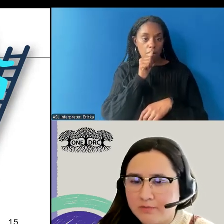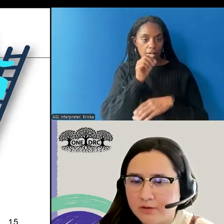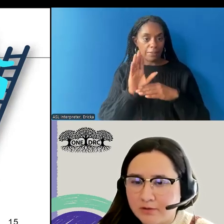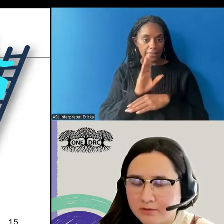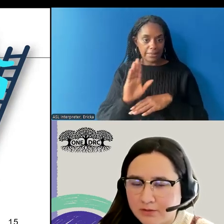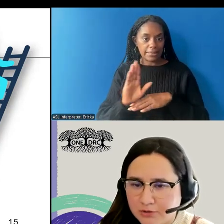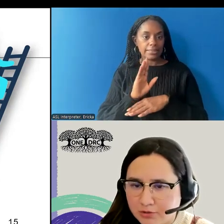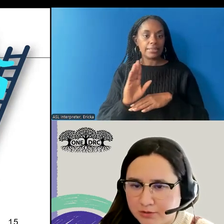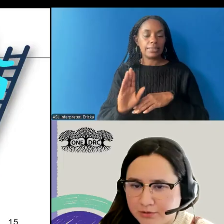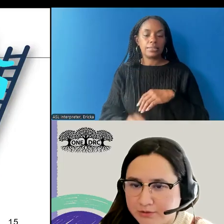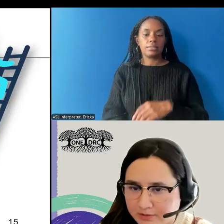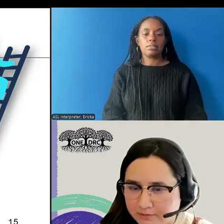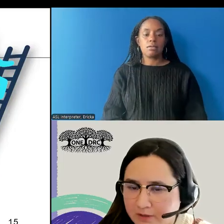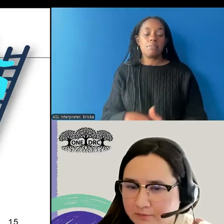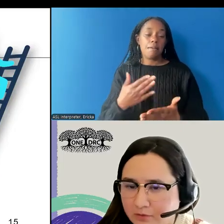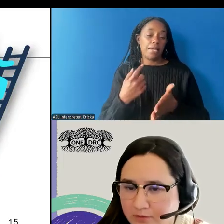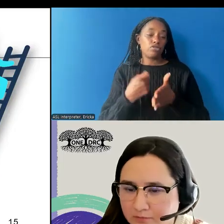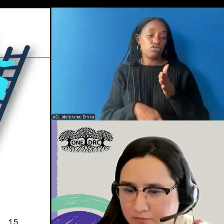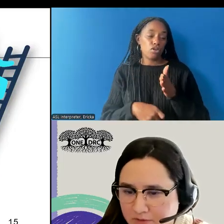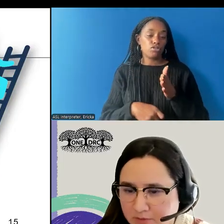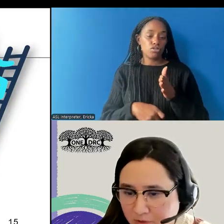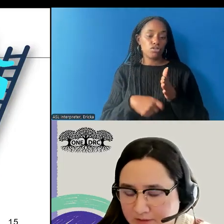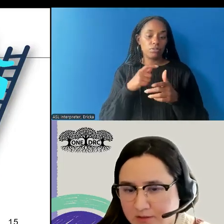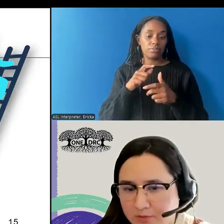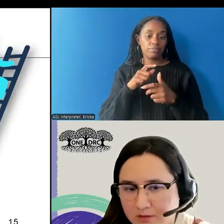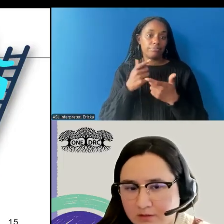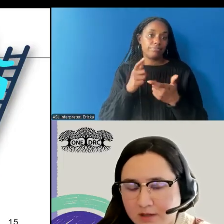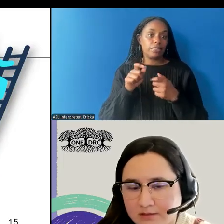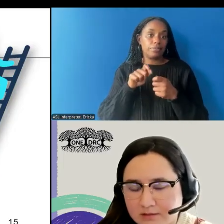That are going to charge a certain fee for, to participate in the classes.